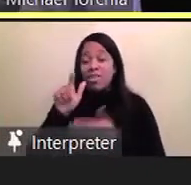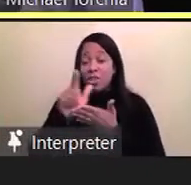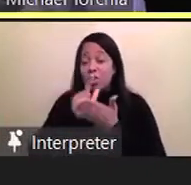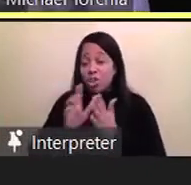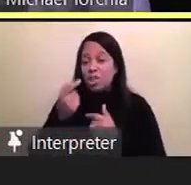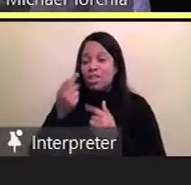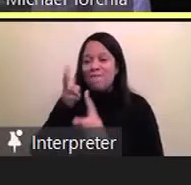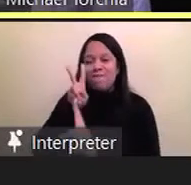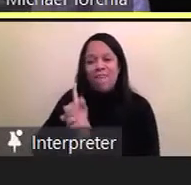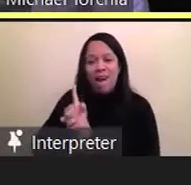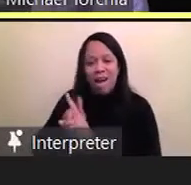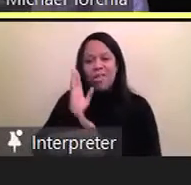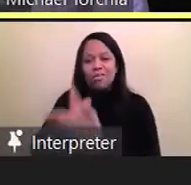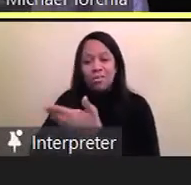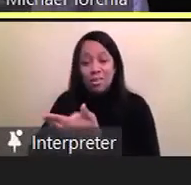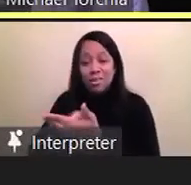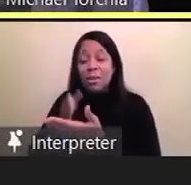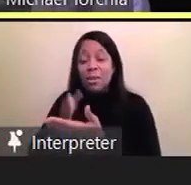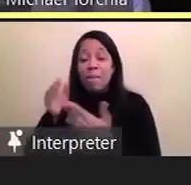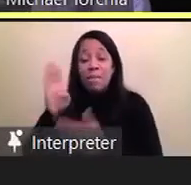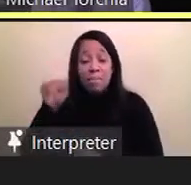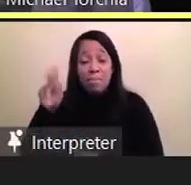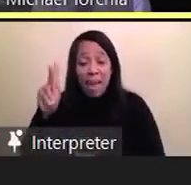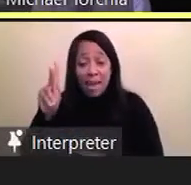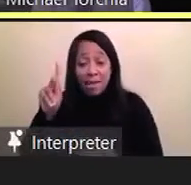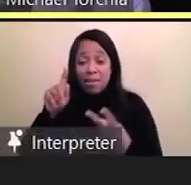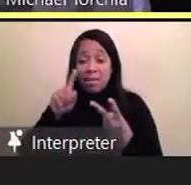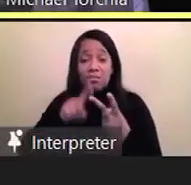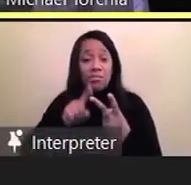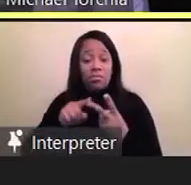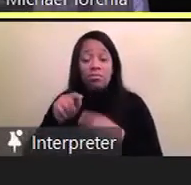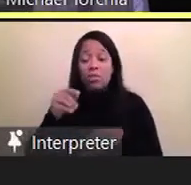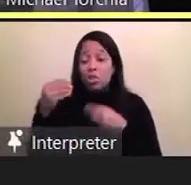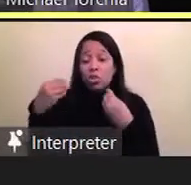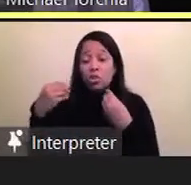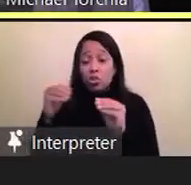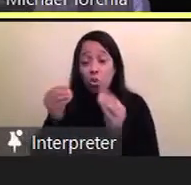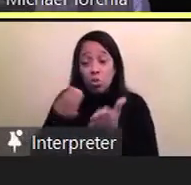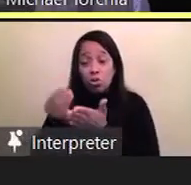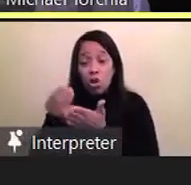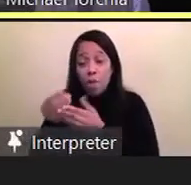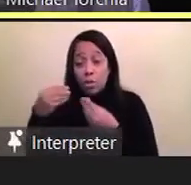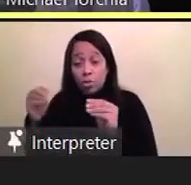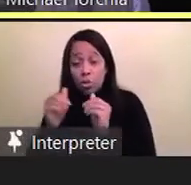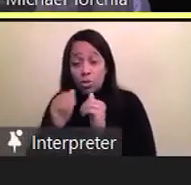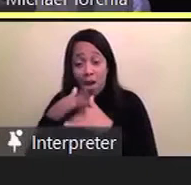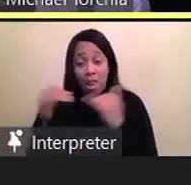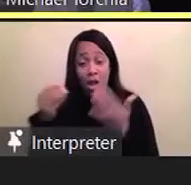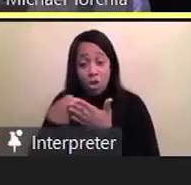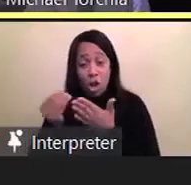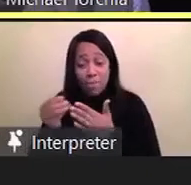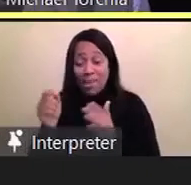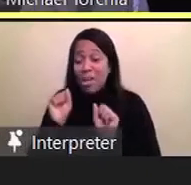it could be the banking industry. It could be retail stores with online shopping. And it could be law firms.